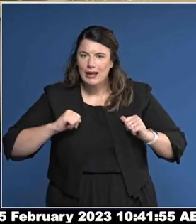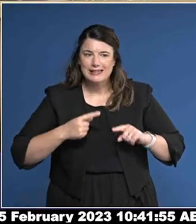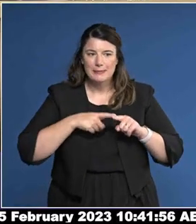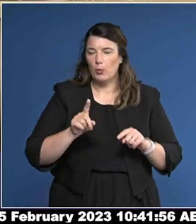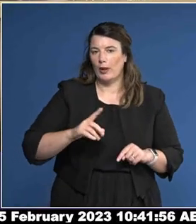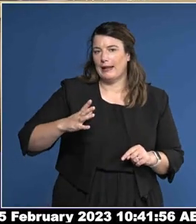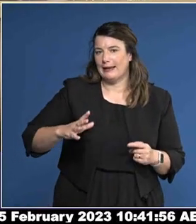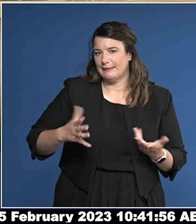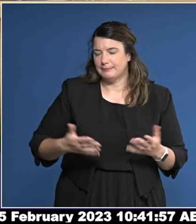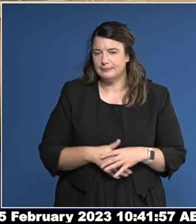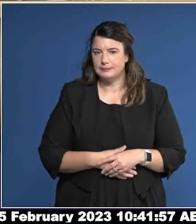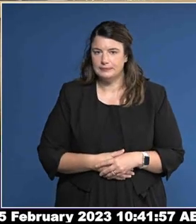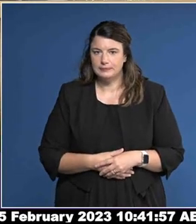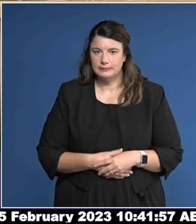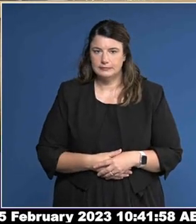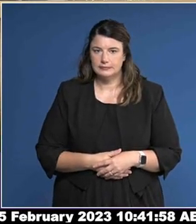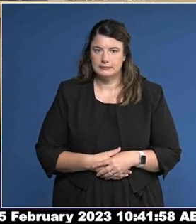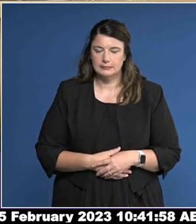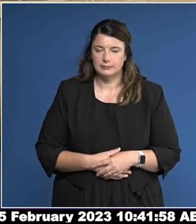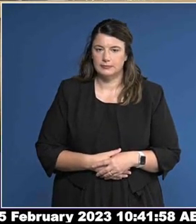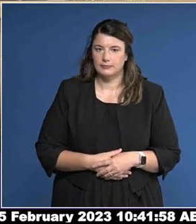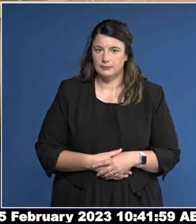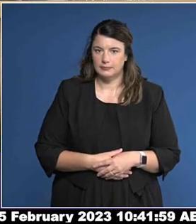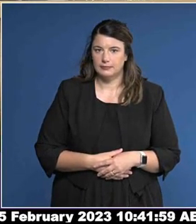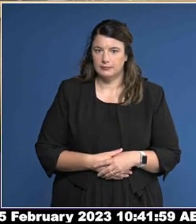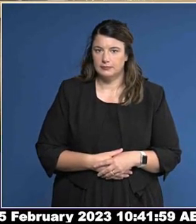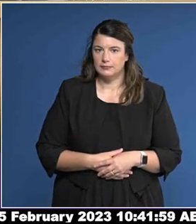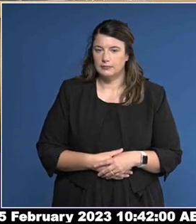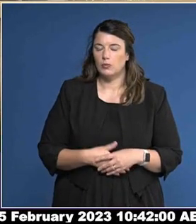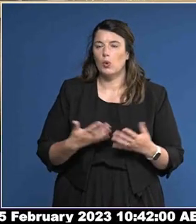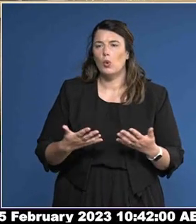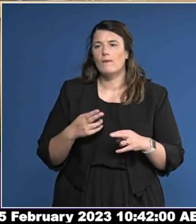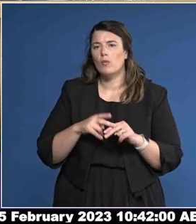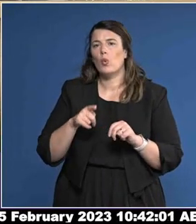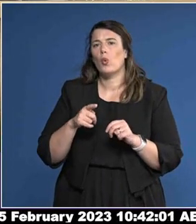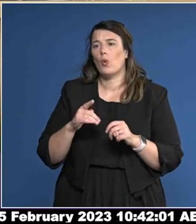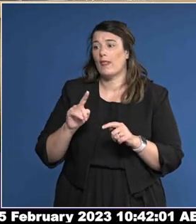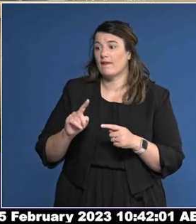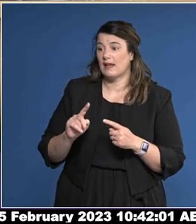So in terms of that initial induction, is it the case that the new